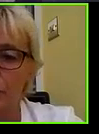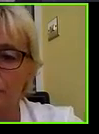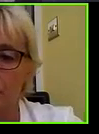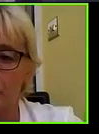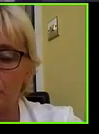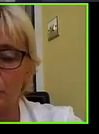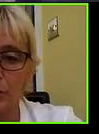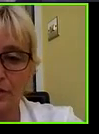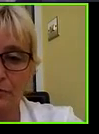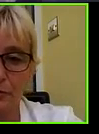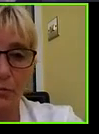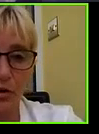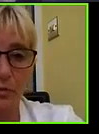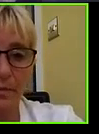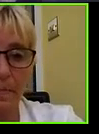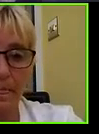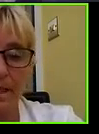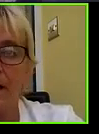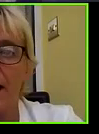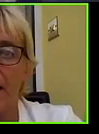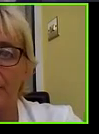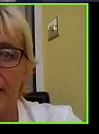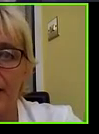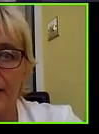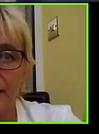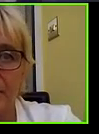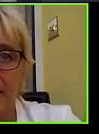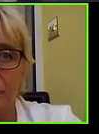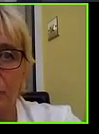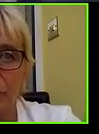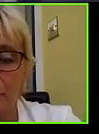workforce works from home and that is down to a variety